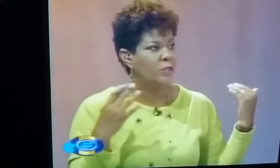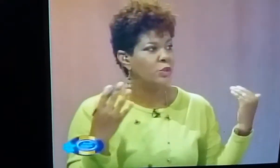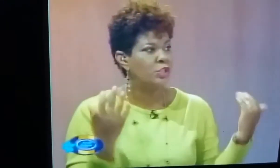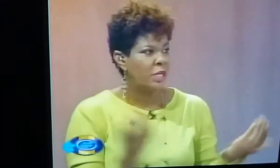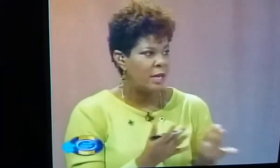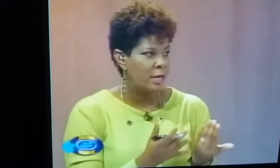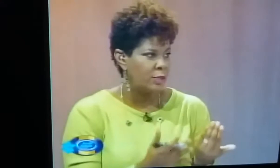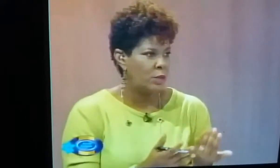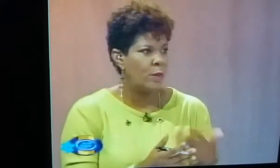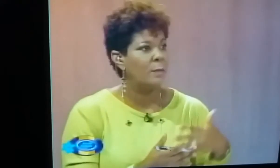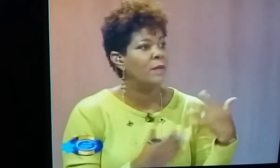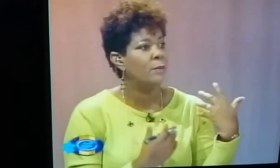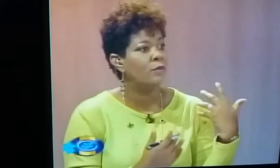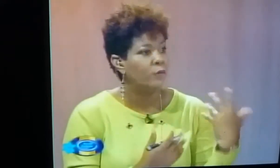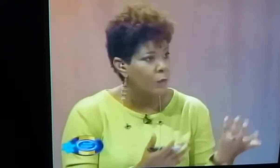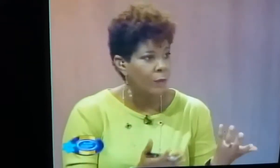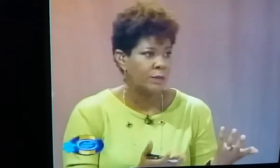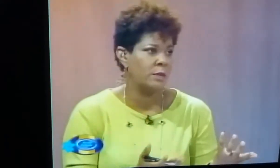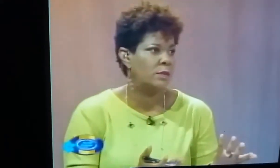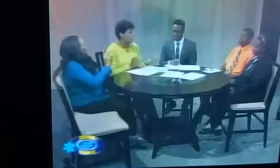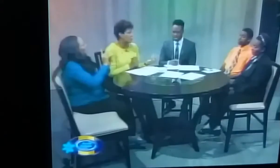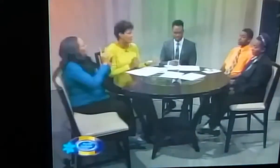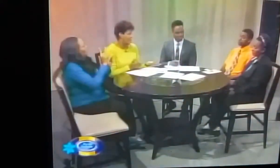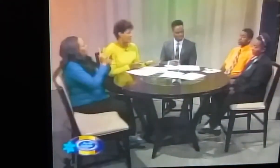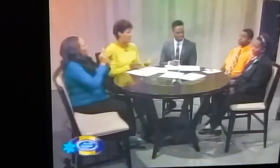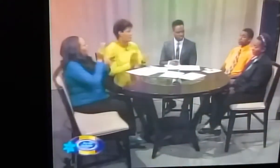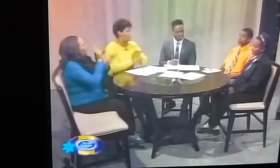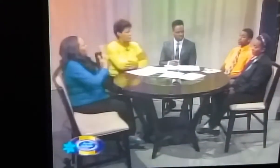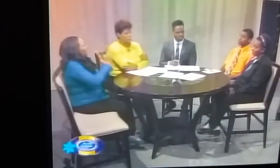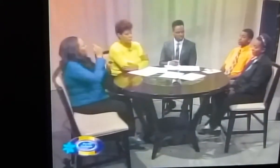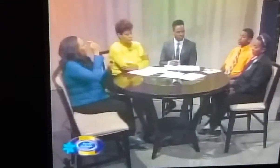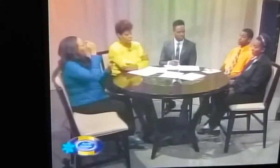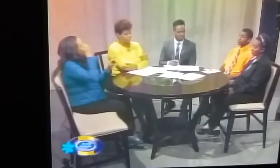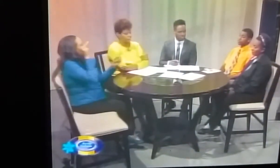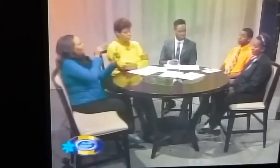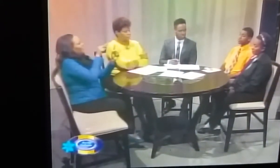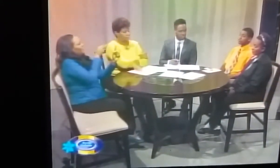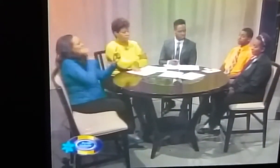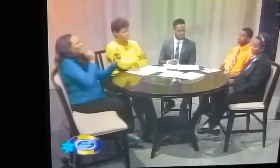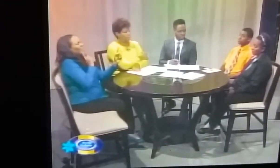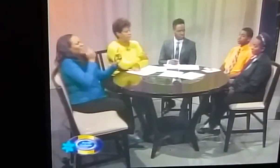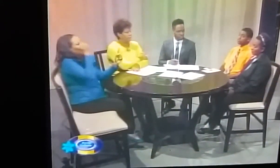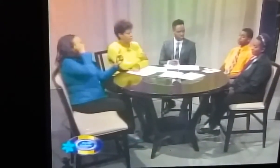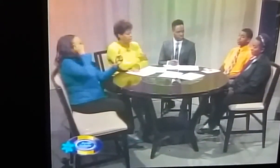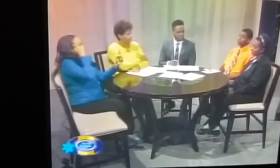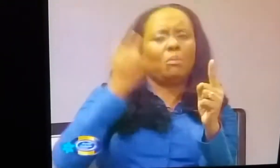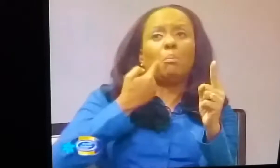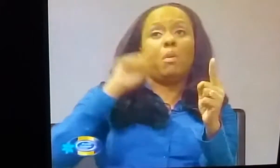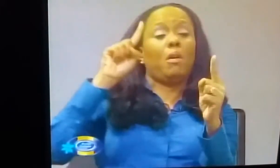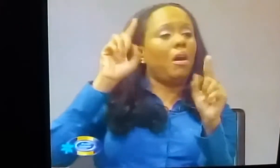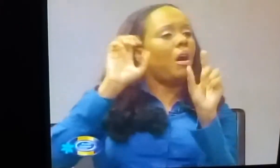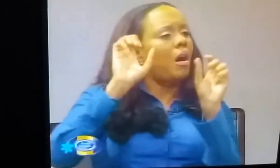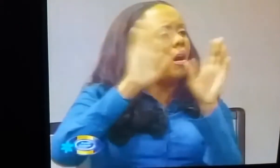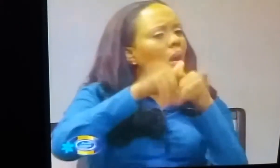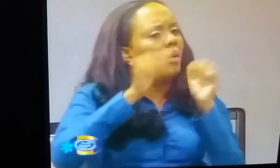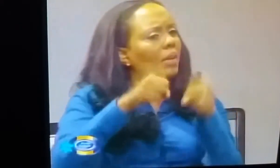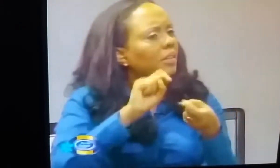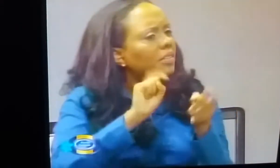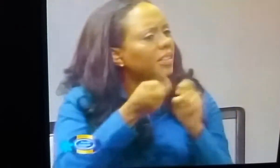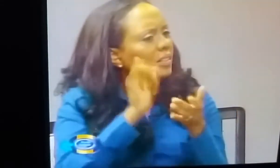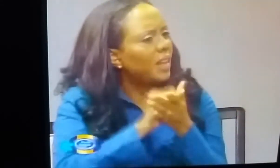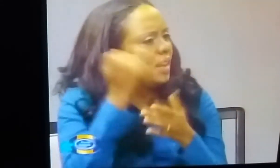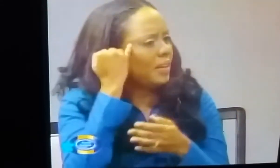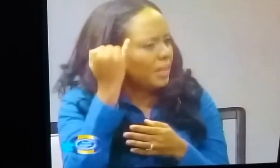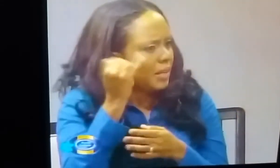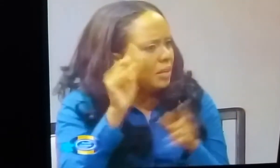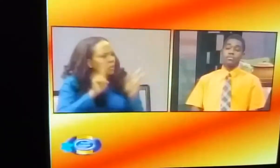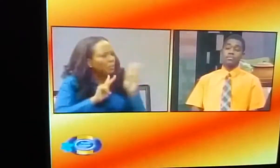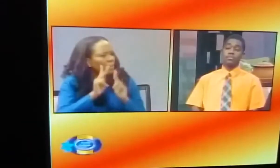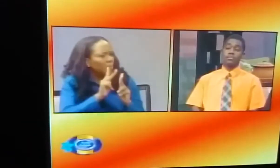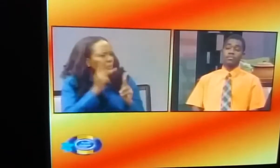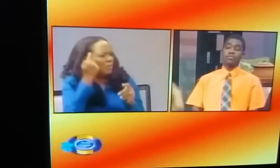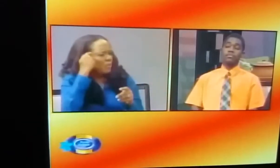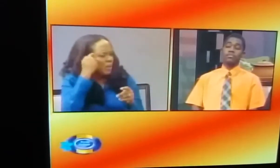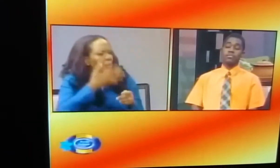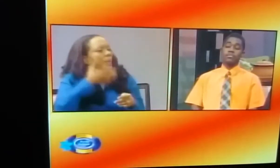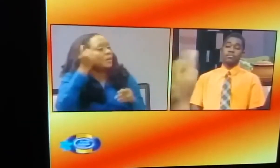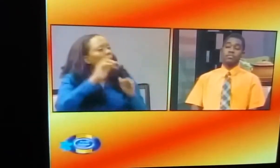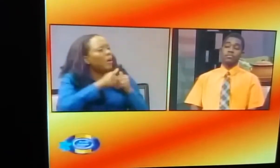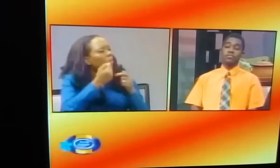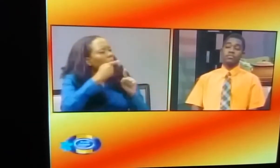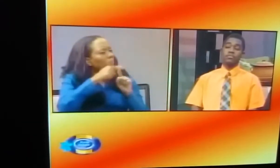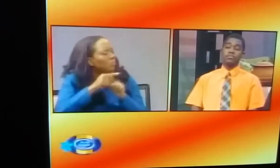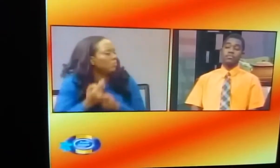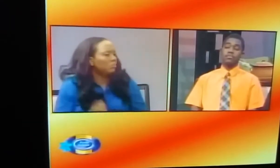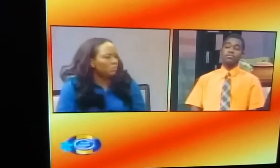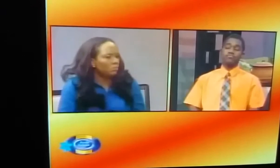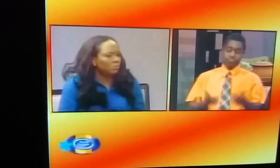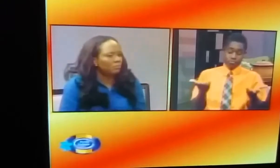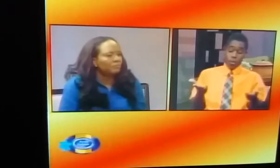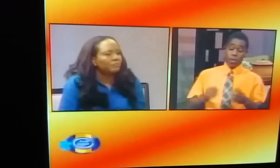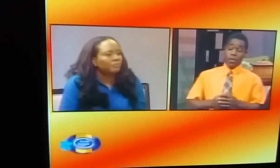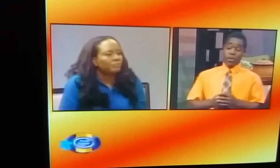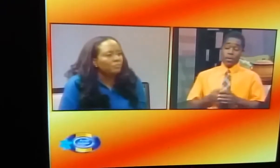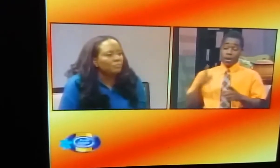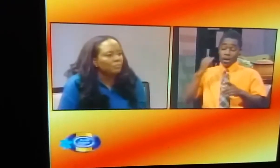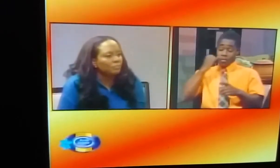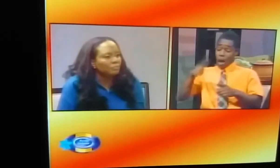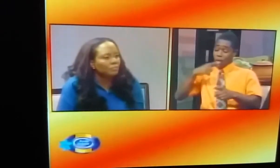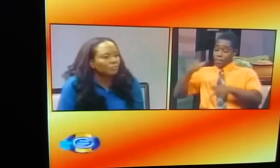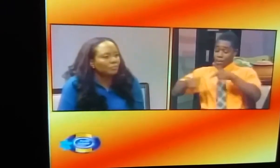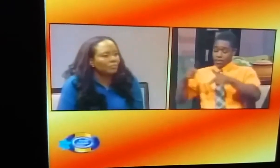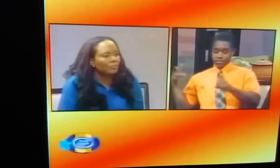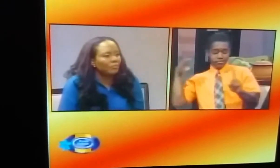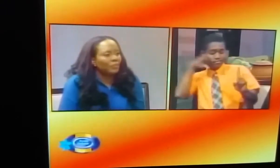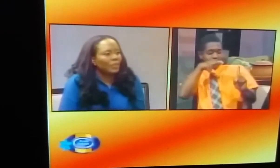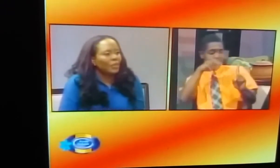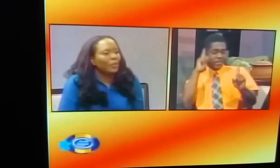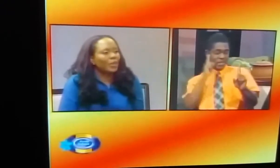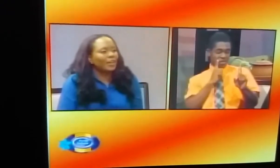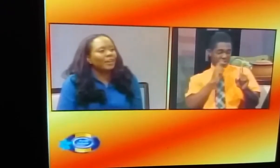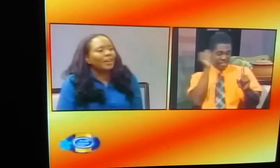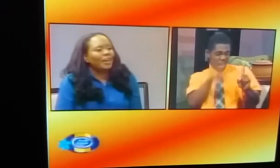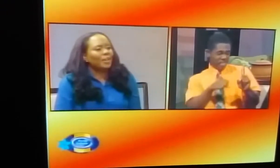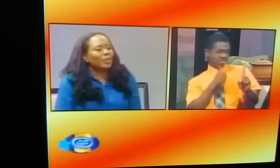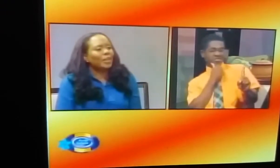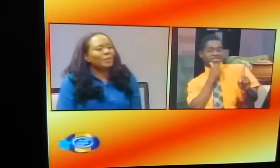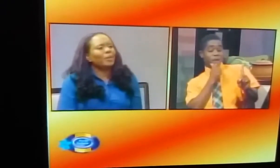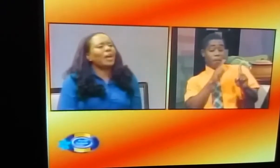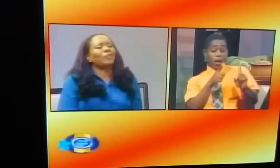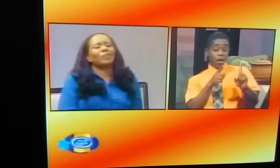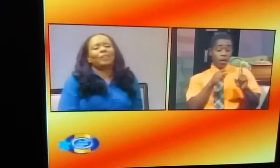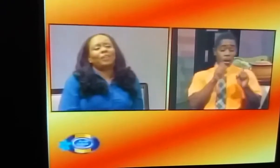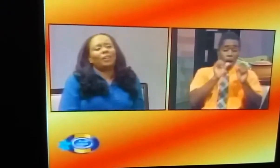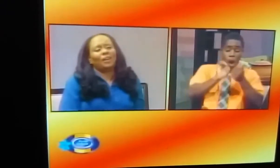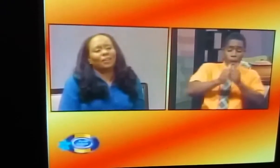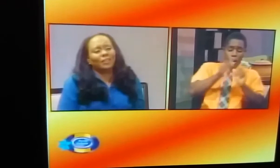to change the way of people view persons who are deaf okay I know here people have a this